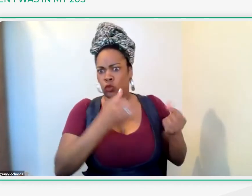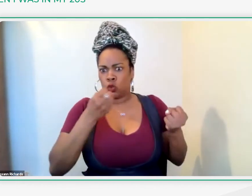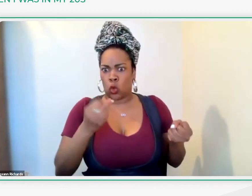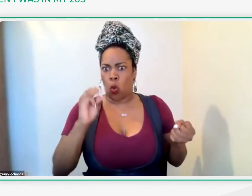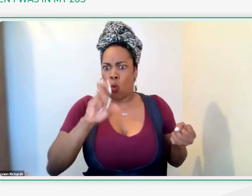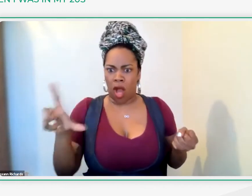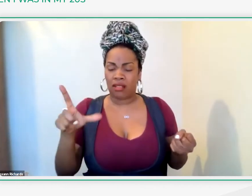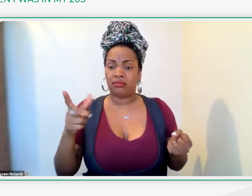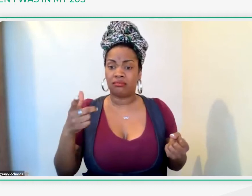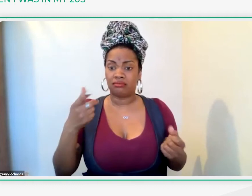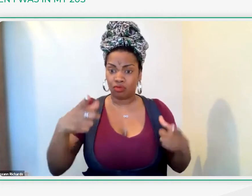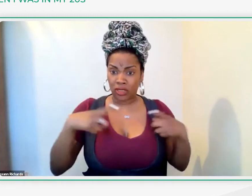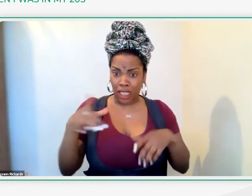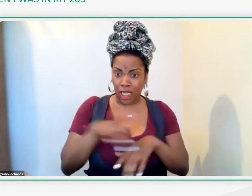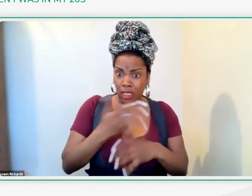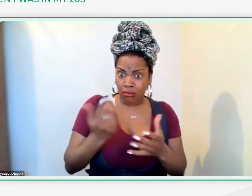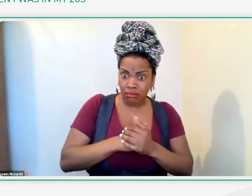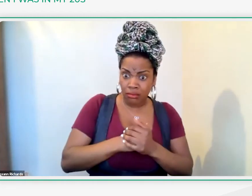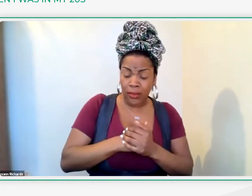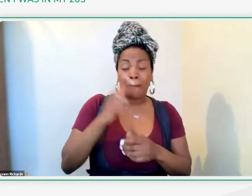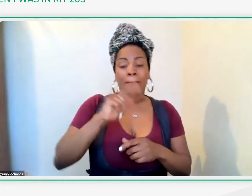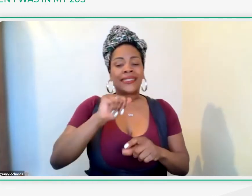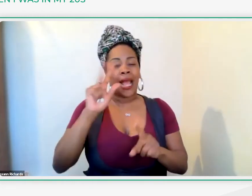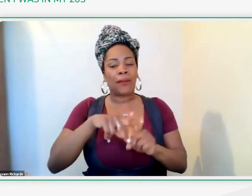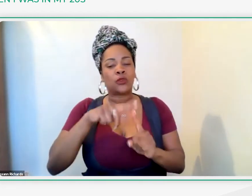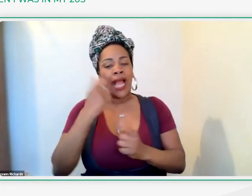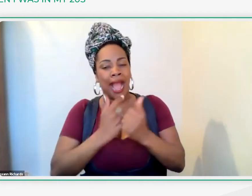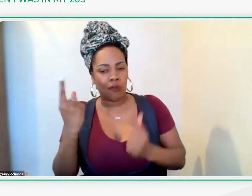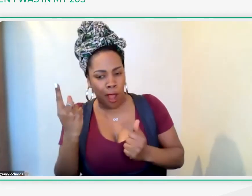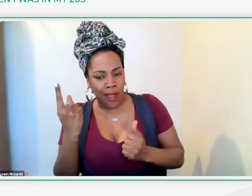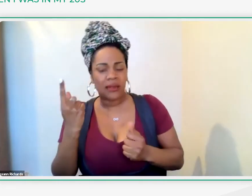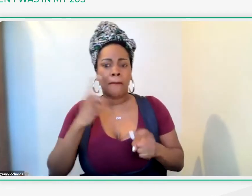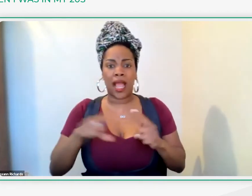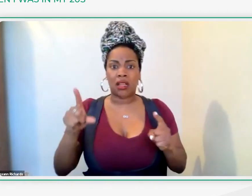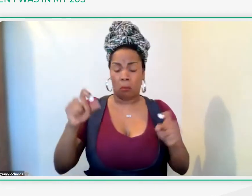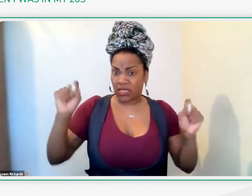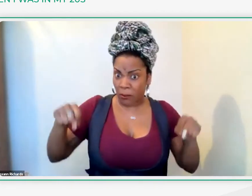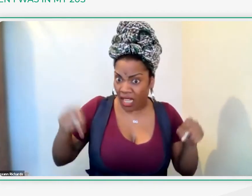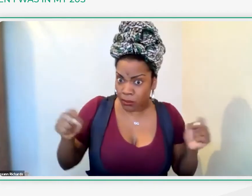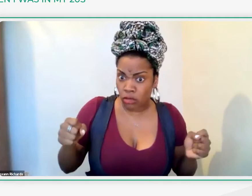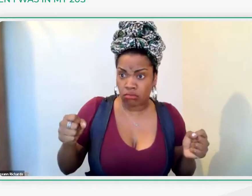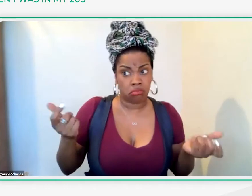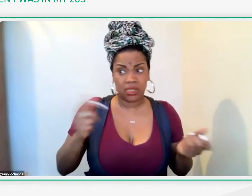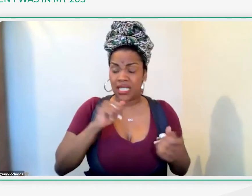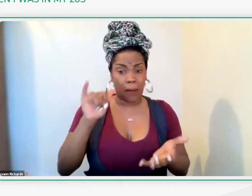Because of the compound interest, it's a good thing. They tend to do well. And when you start early, it's an added benefit.